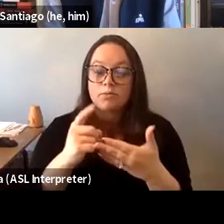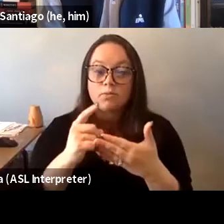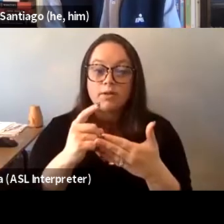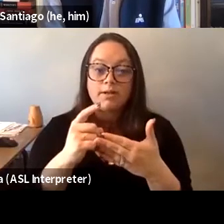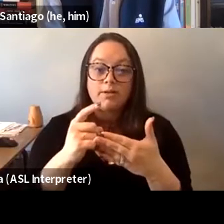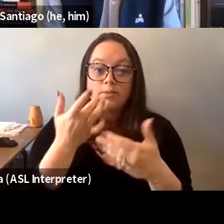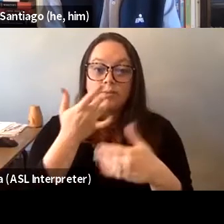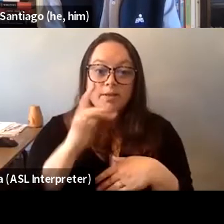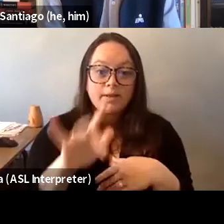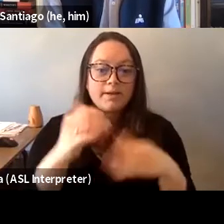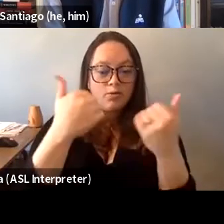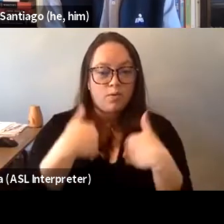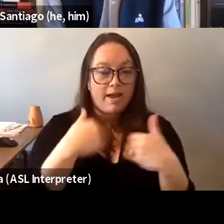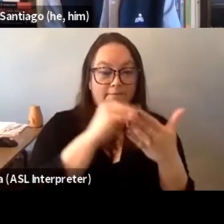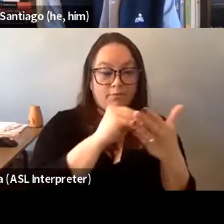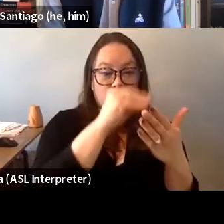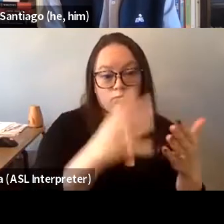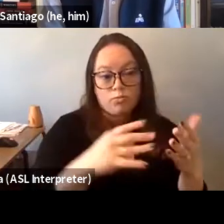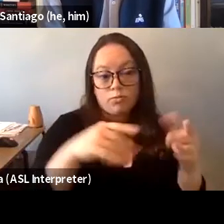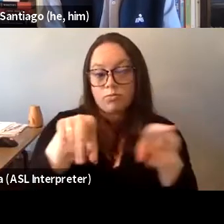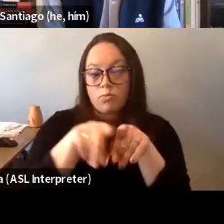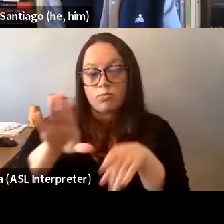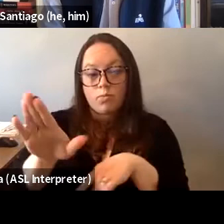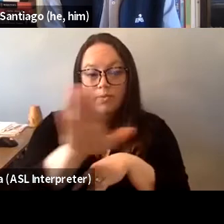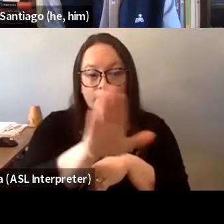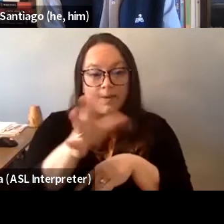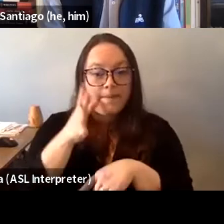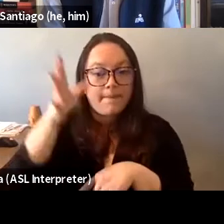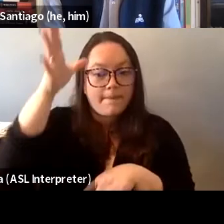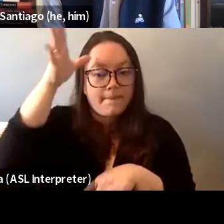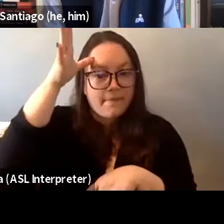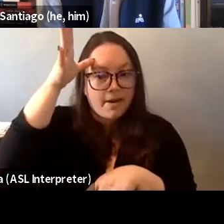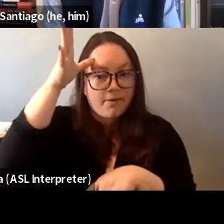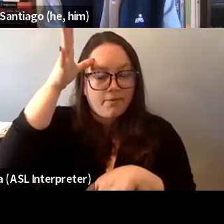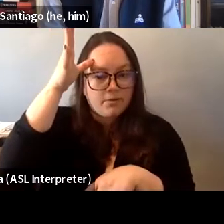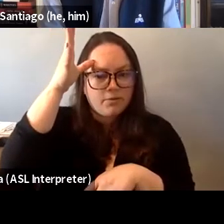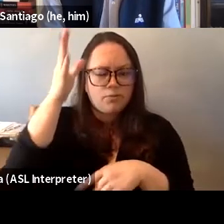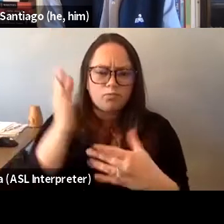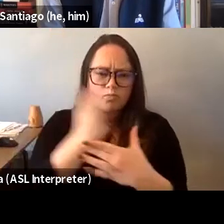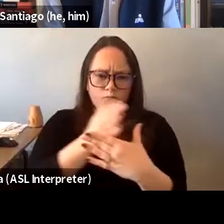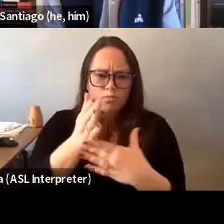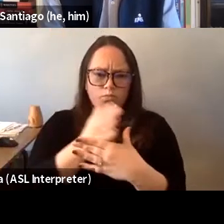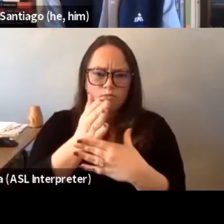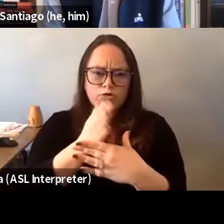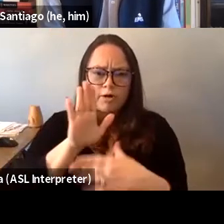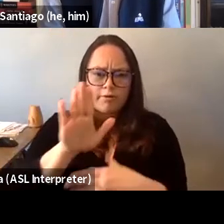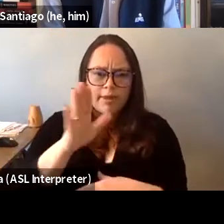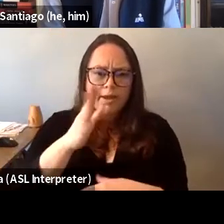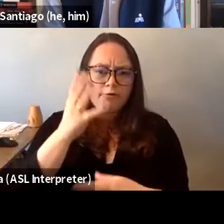experiences with us. While planning these events, we tried not to speak for people on the spectrum, but instead tried to